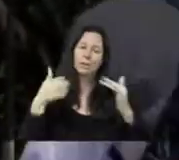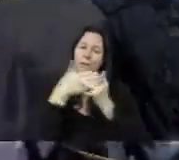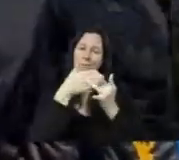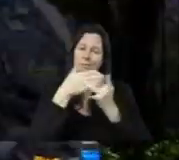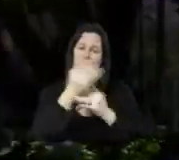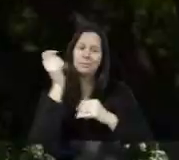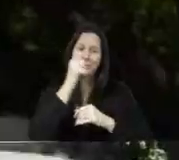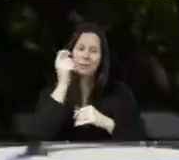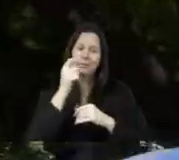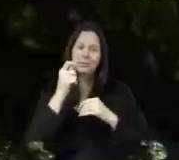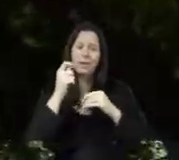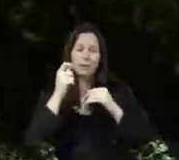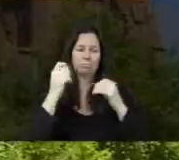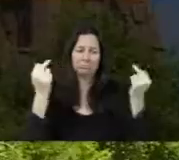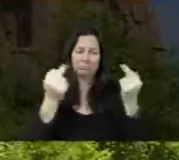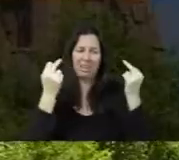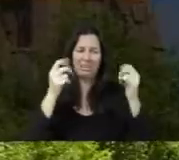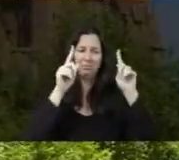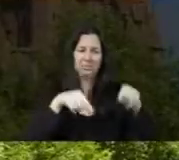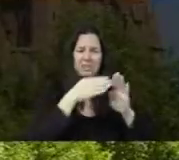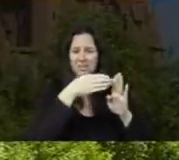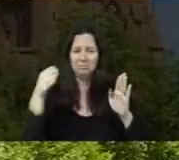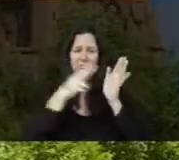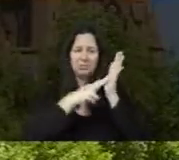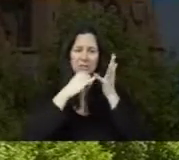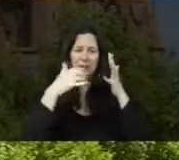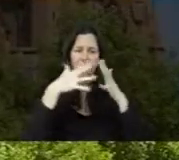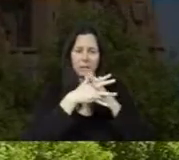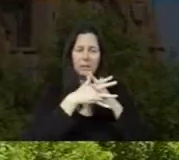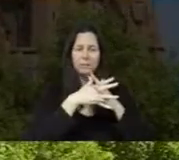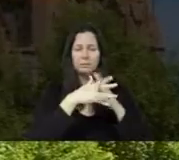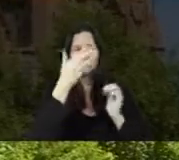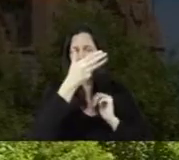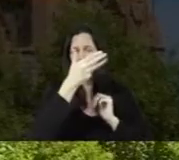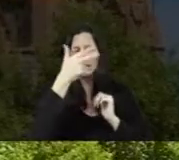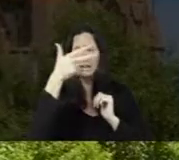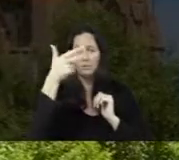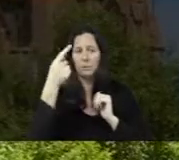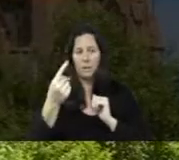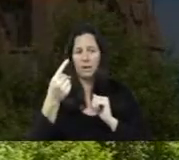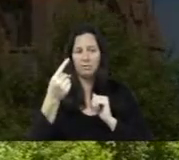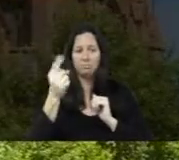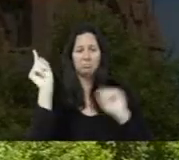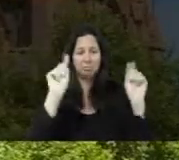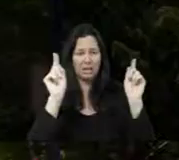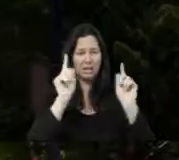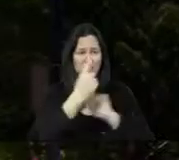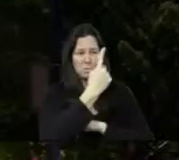have been available in New South Wales since 1981. Today, 1 in 7 taxis is classed as accessible